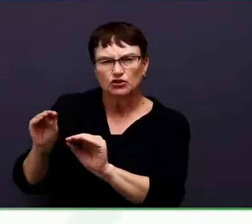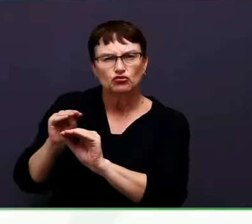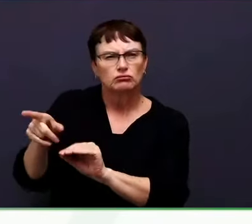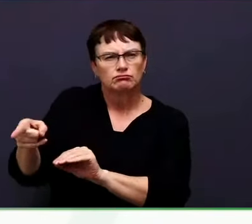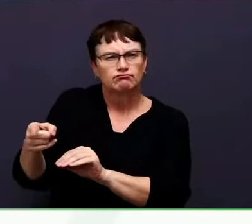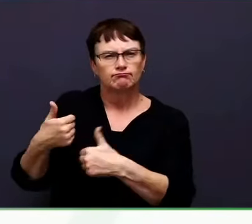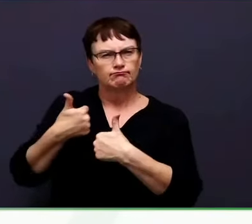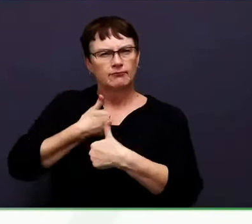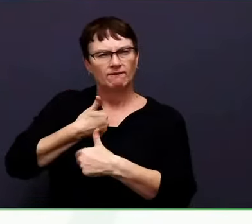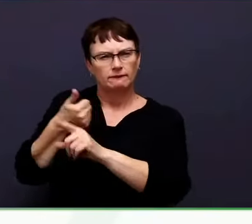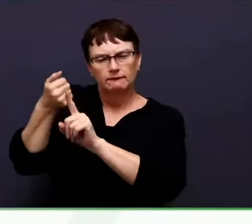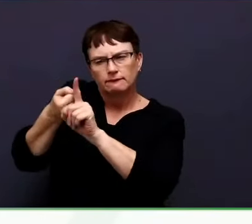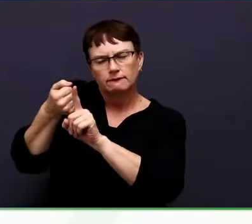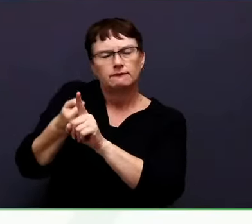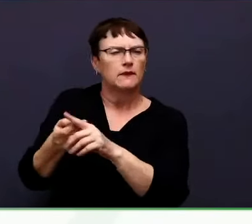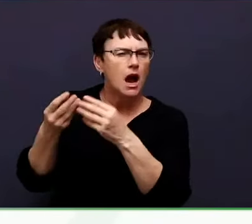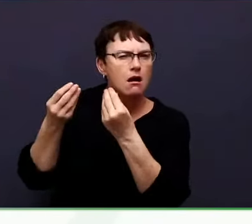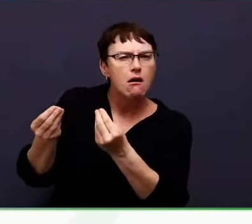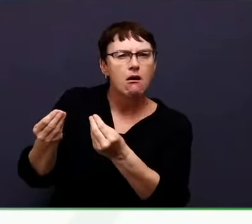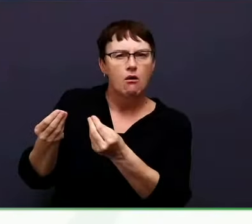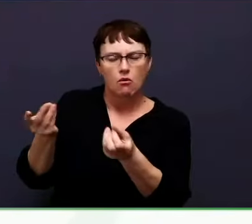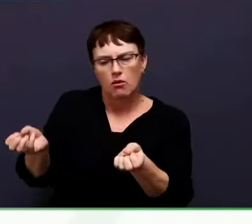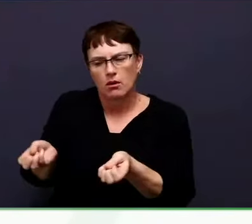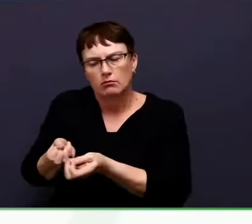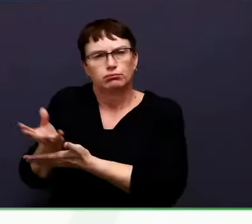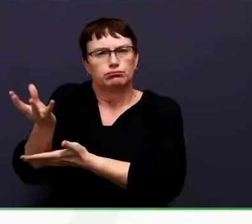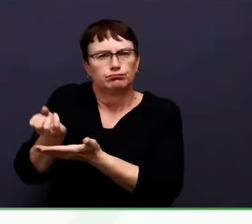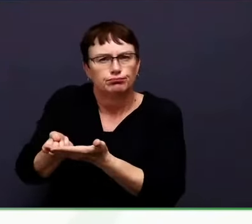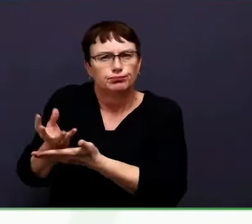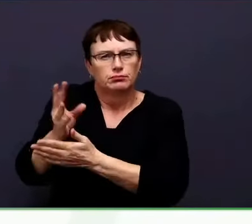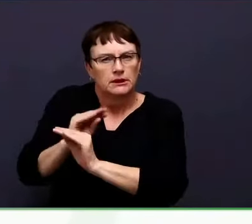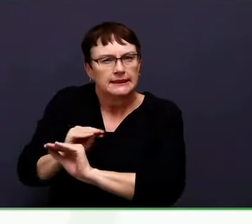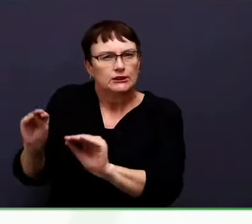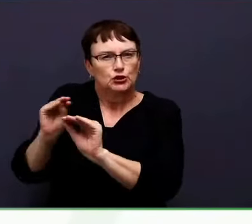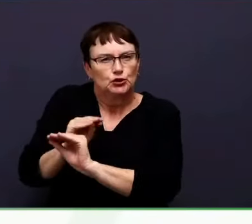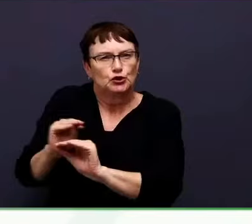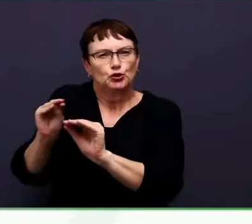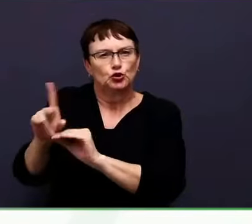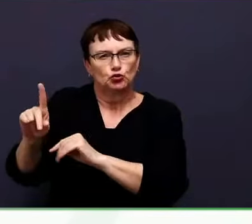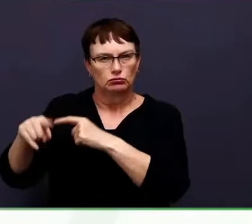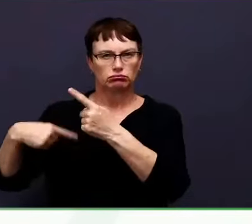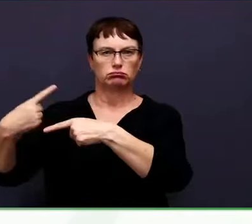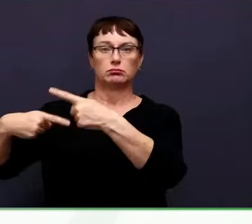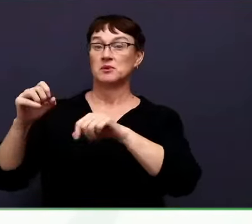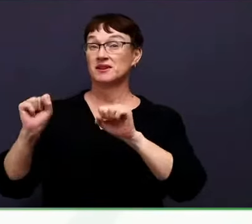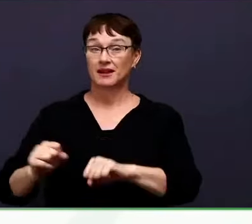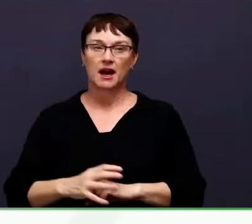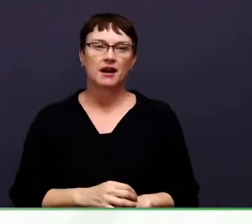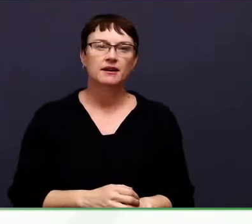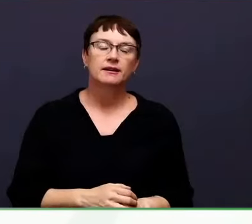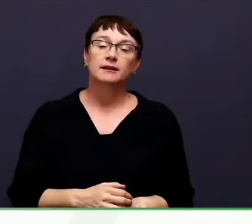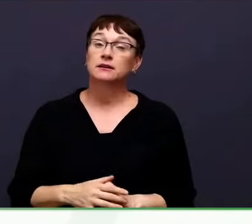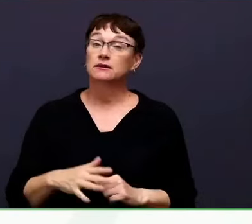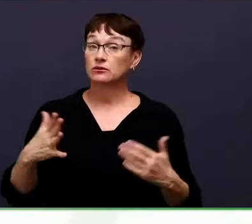Building a positive identity capability, to creating cohesive